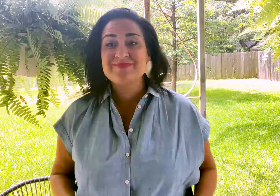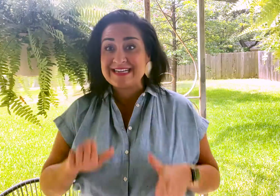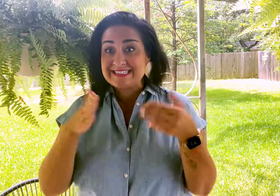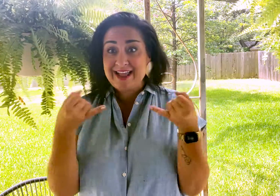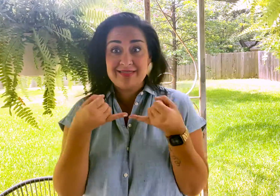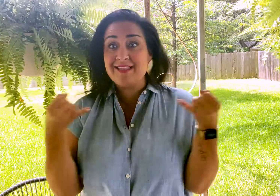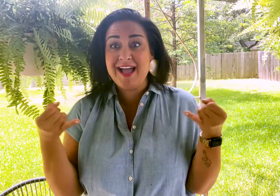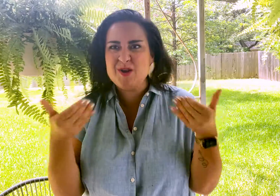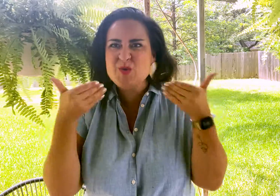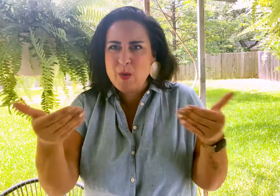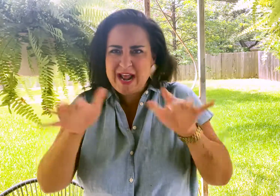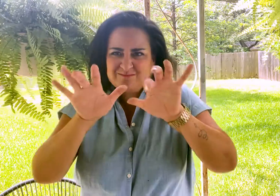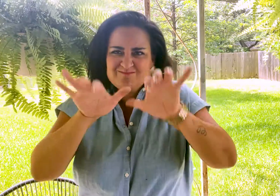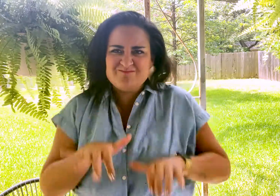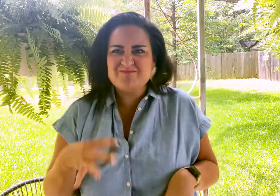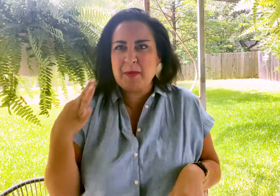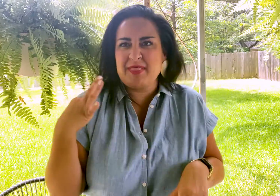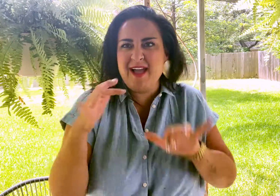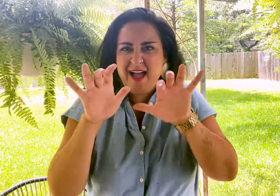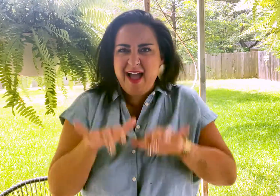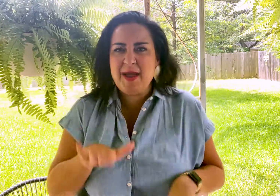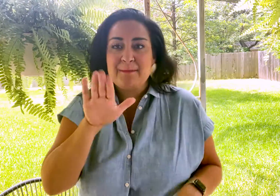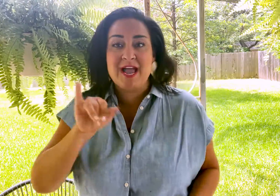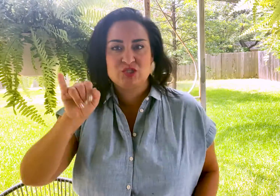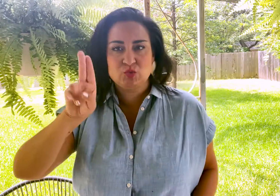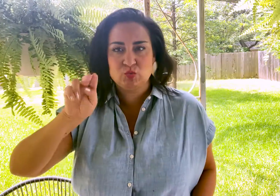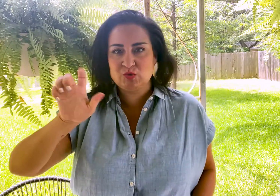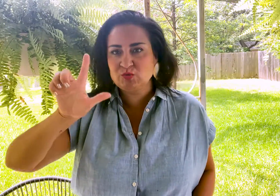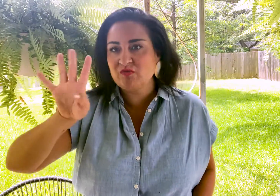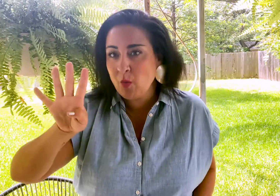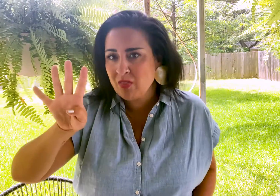Deadline when? June 24th.